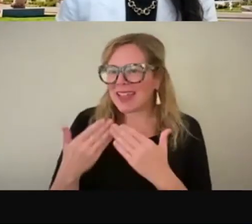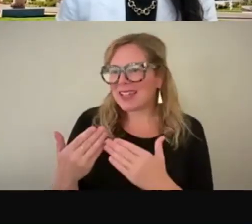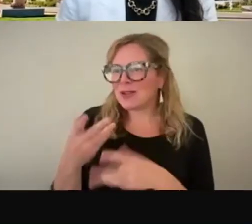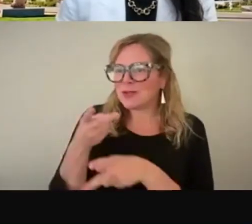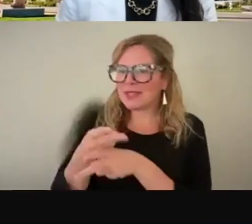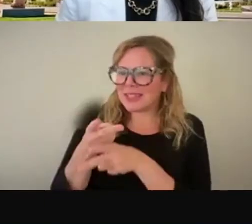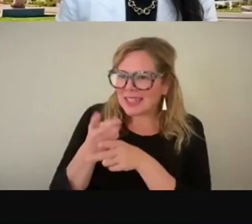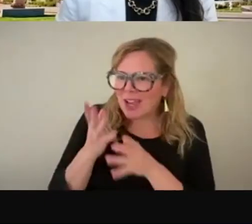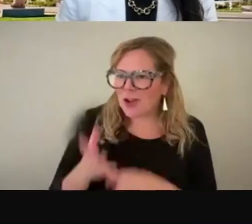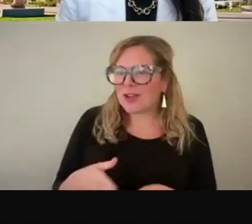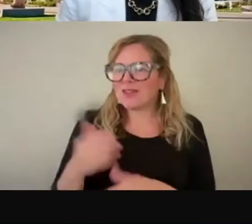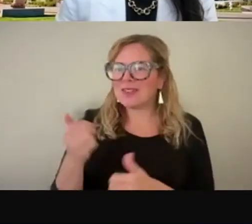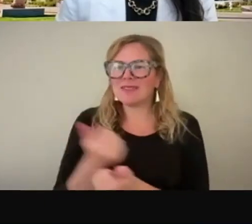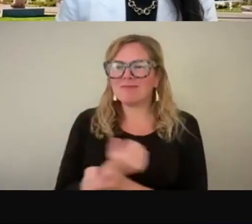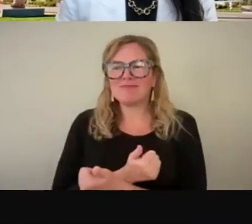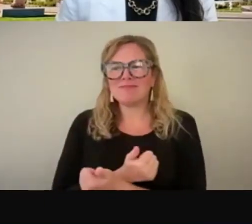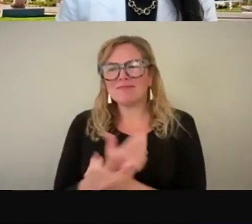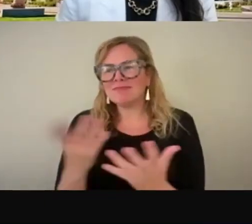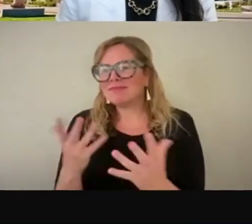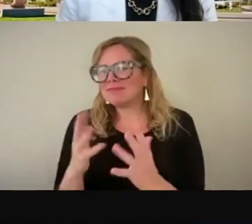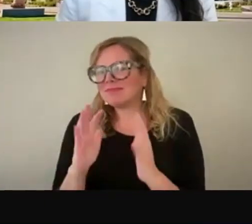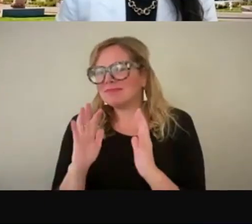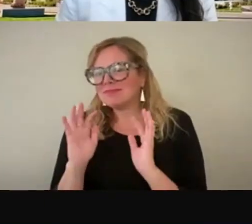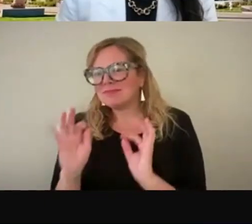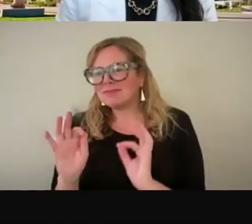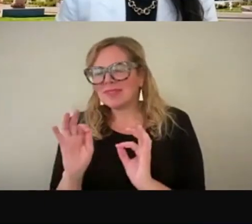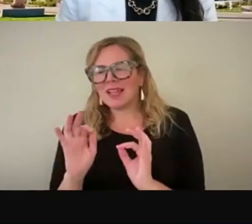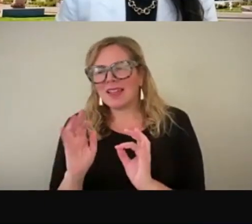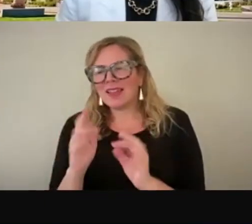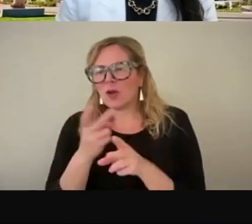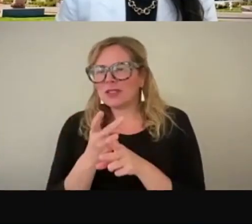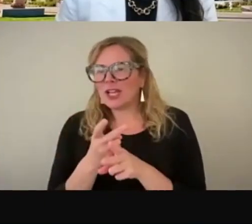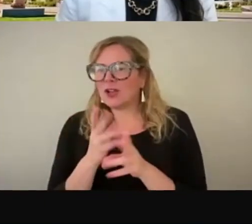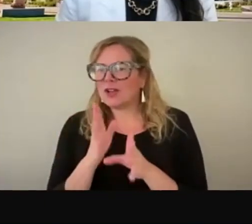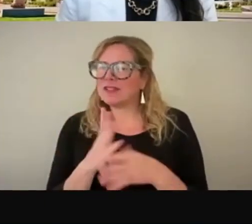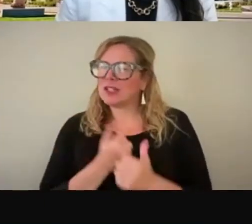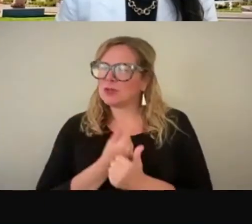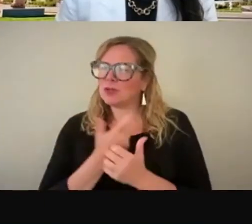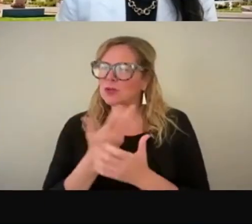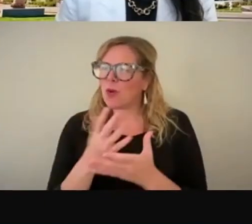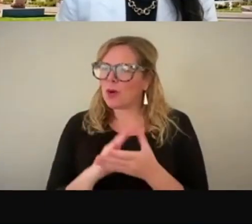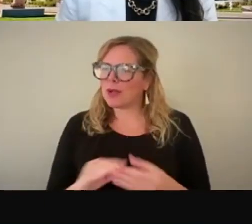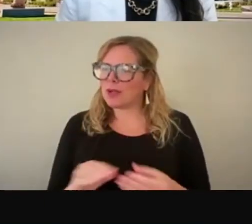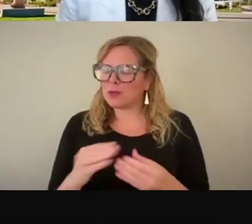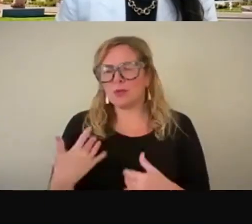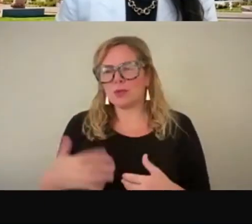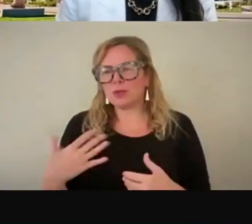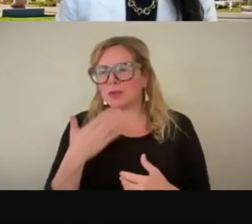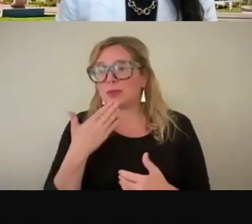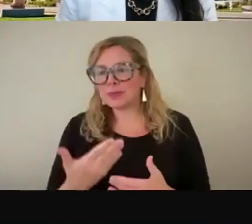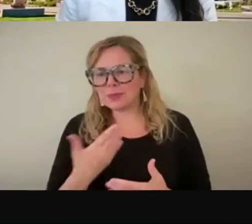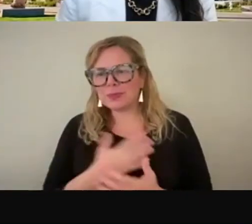that was very kind of them to share their time. And I'm gonna pass it off to Dr. Srinivasan,